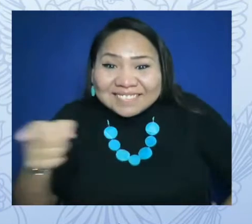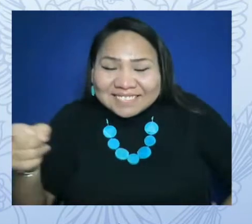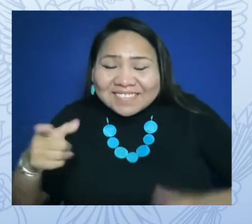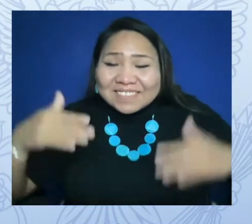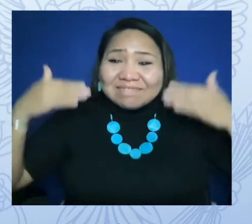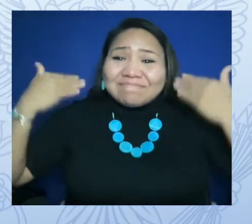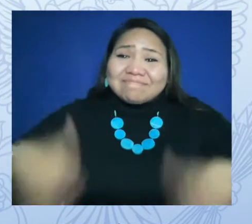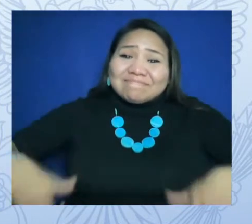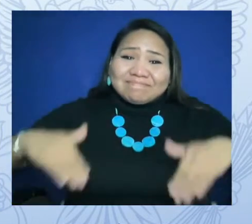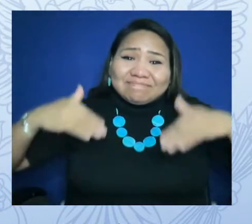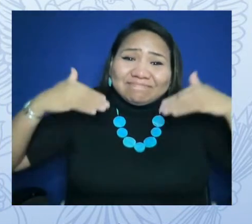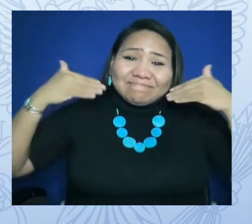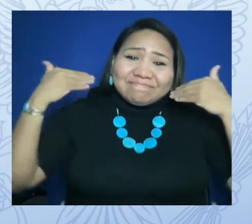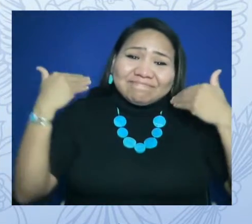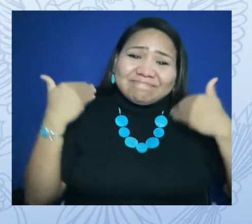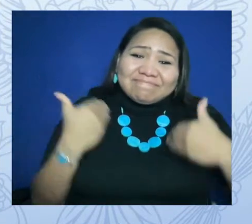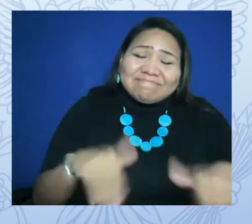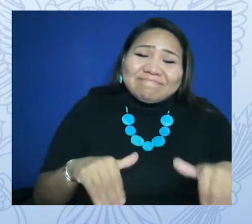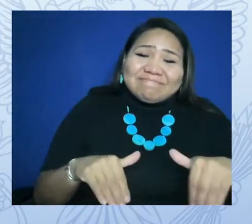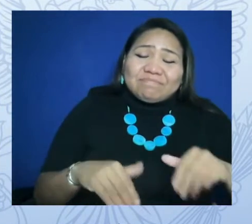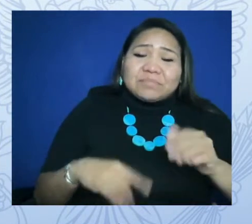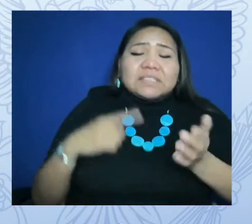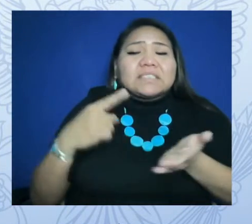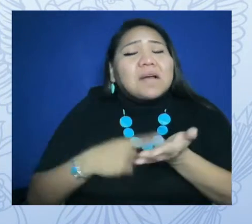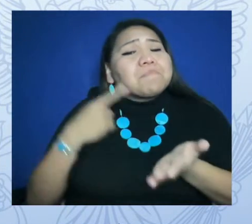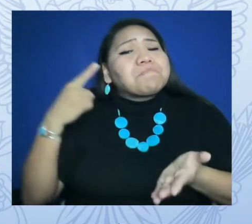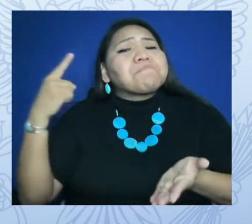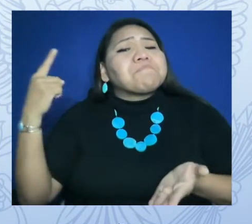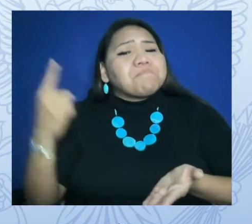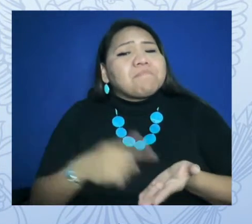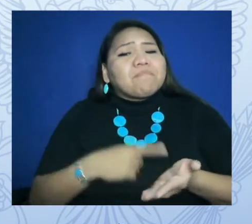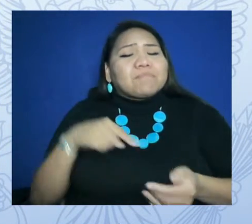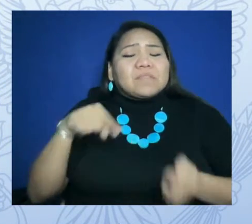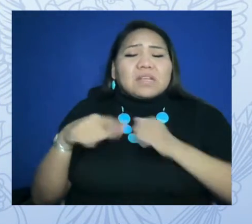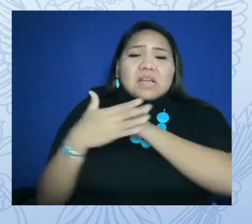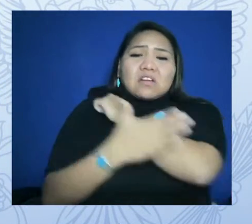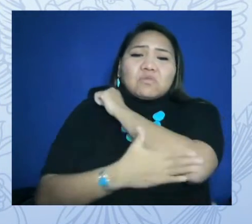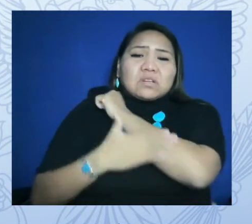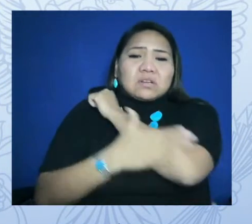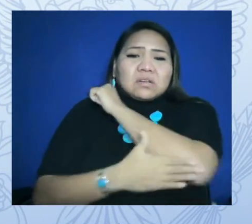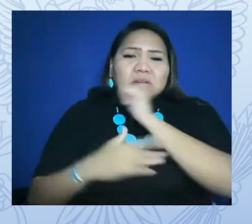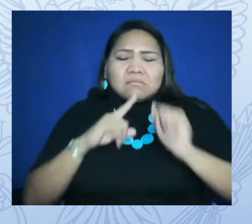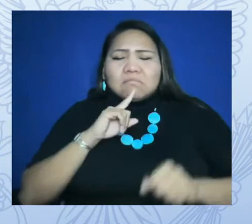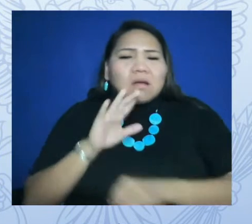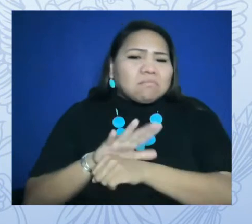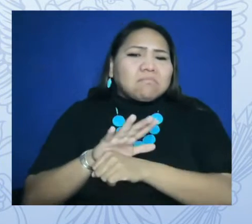Sometimes the promise of this country's lives in the strongest in the hearts of those